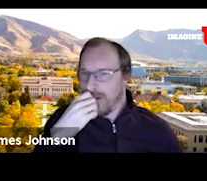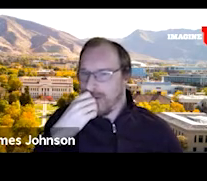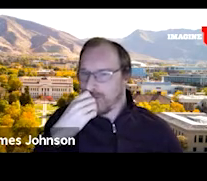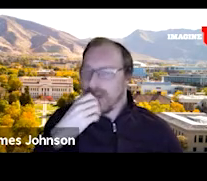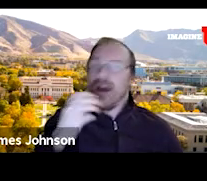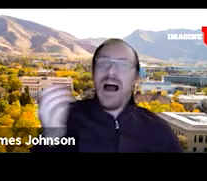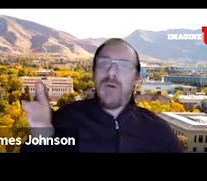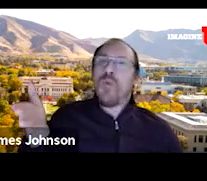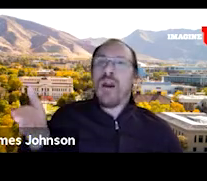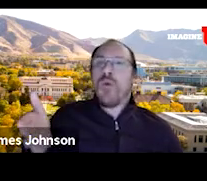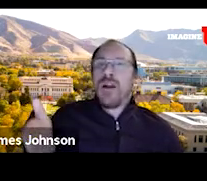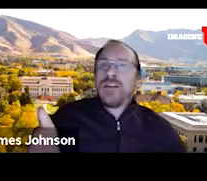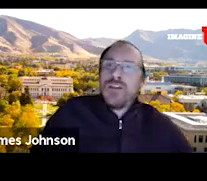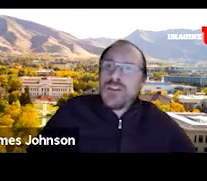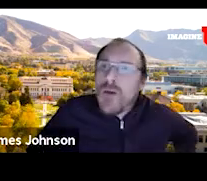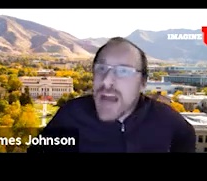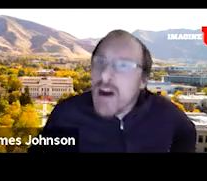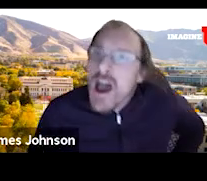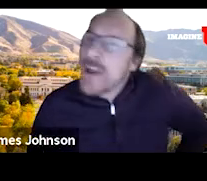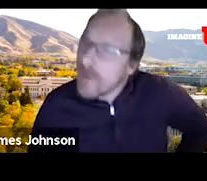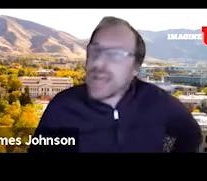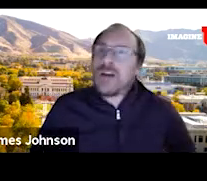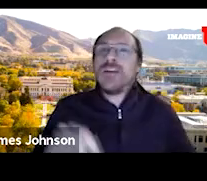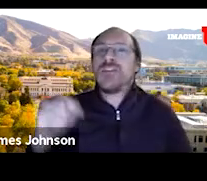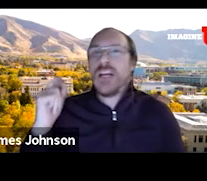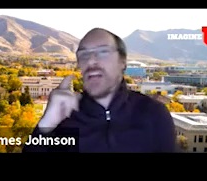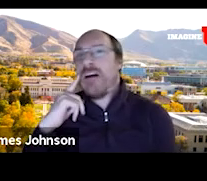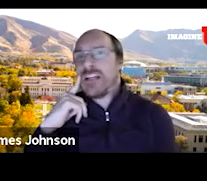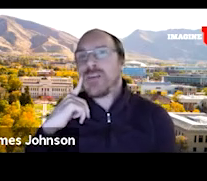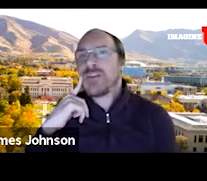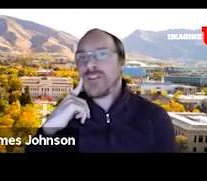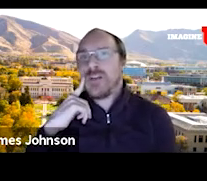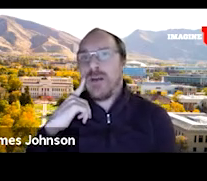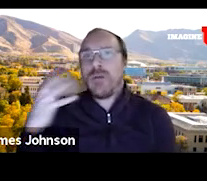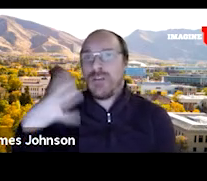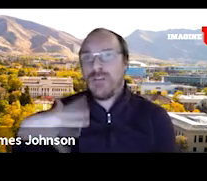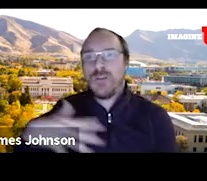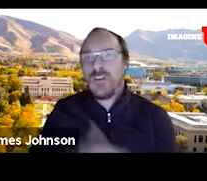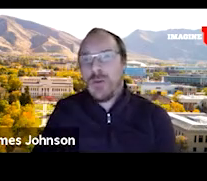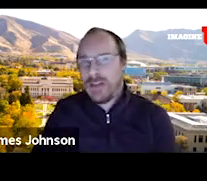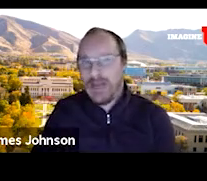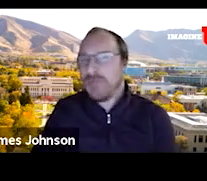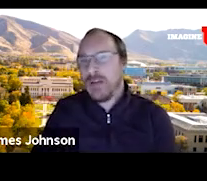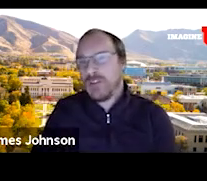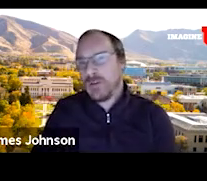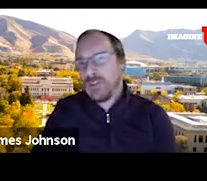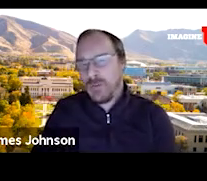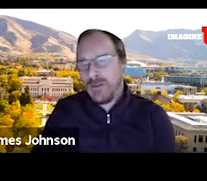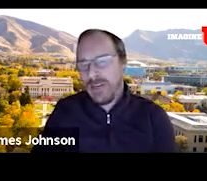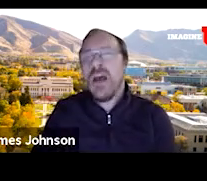What I wanted to point out, another layer of intersectionality, especially for somebody with a physical disability, a lifelong physical disability,